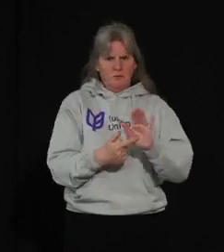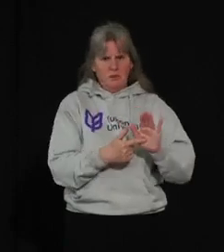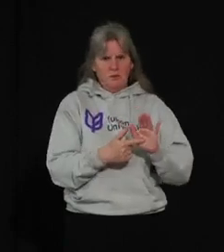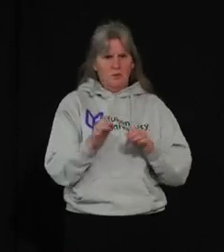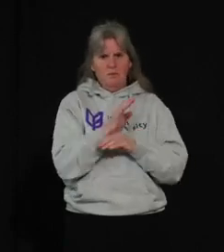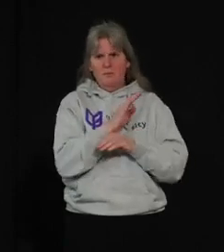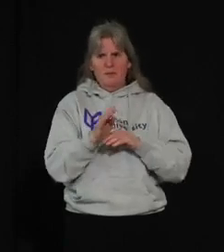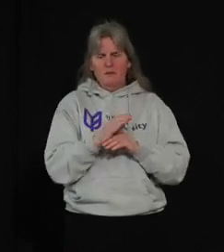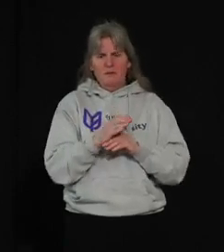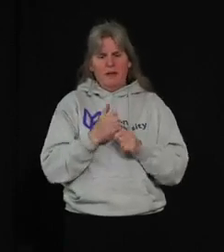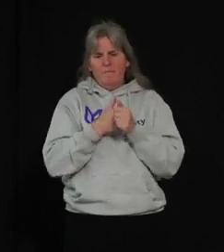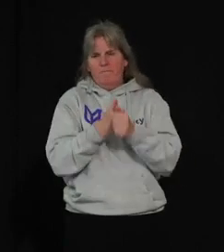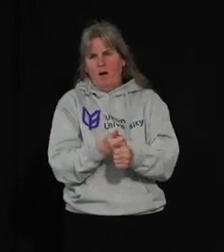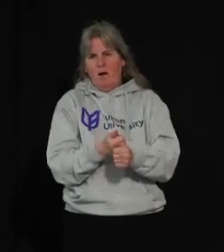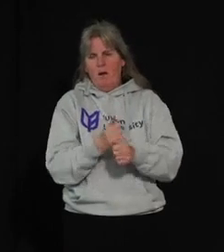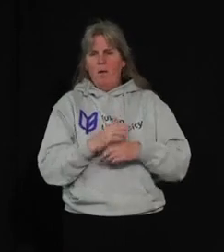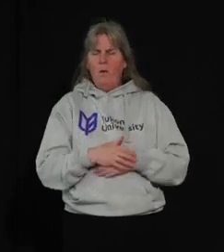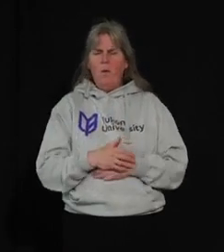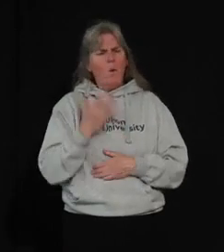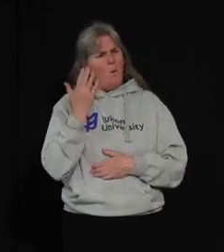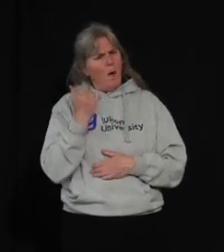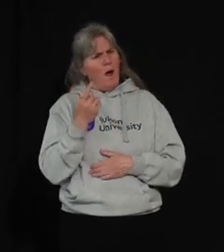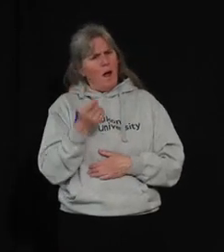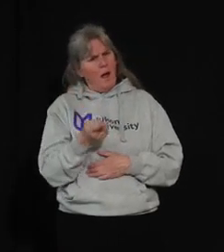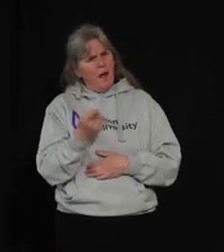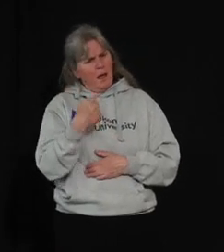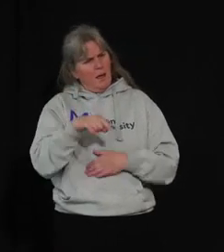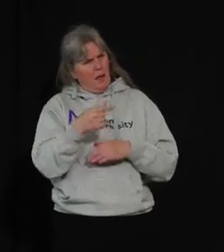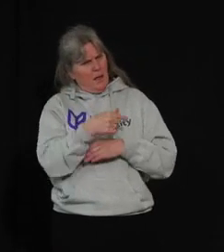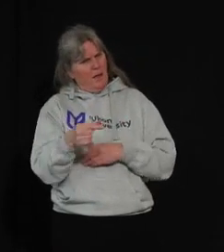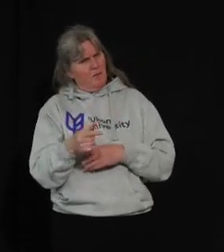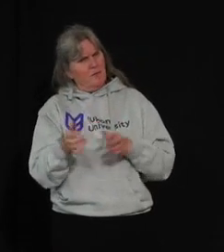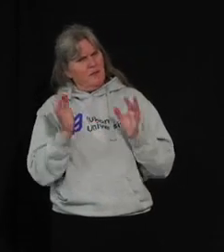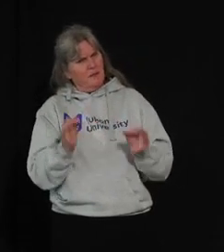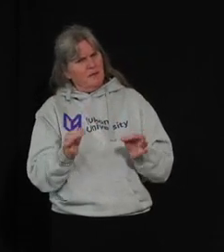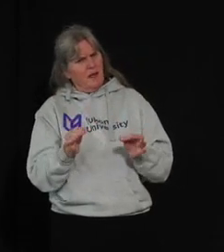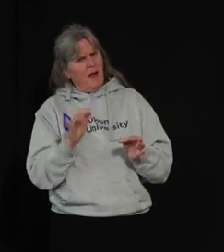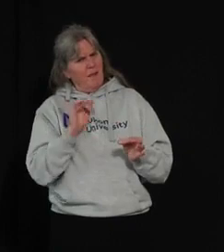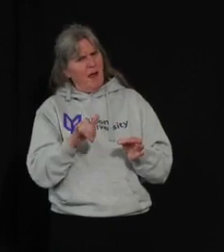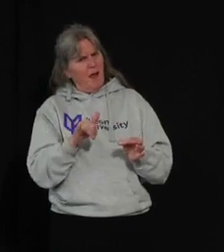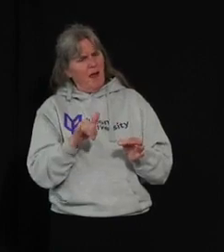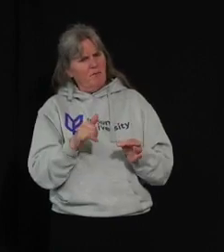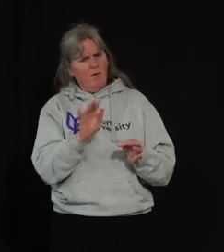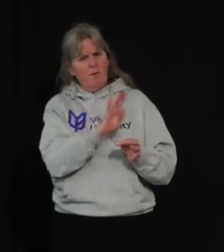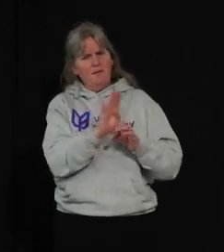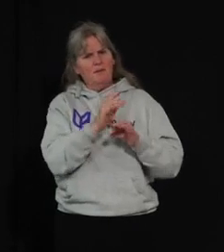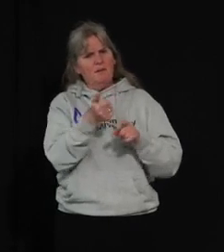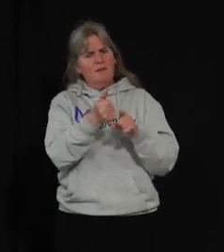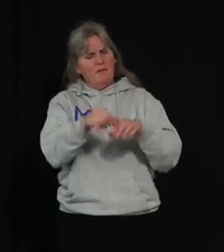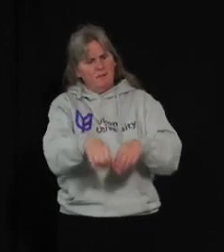that businesses can just sort of comply with. I guess why is the government opting for this approach where